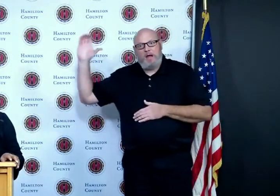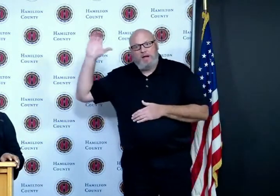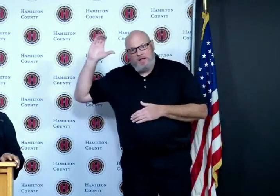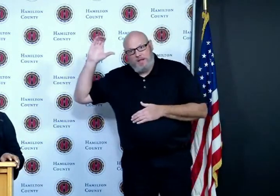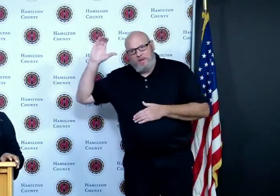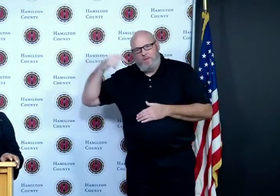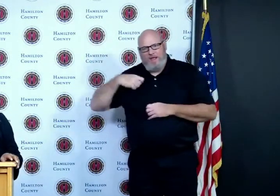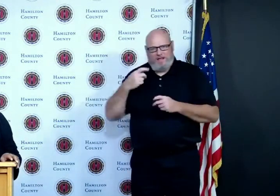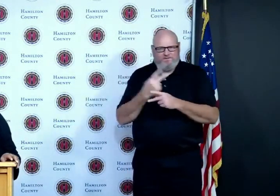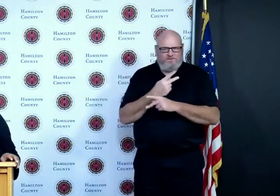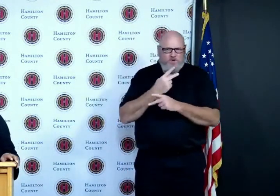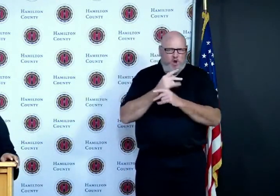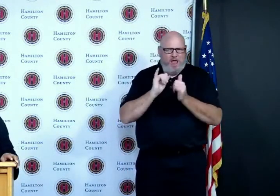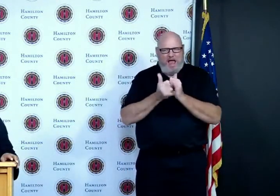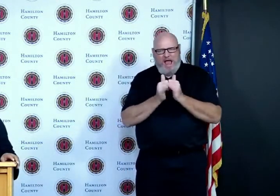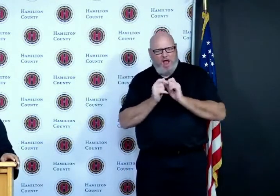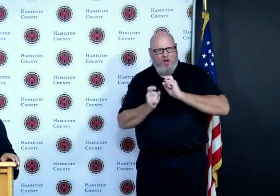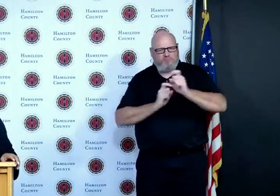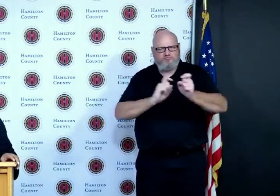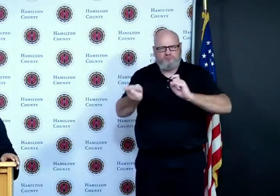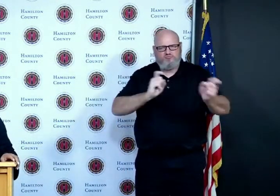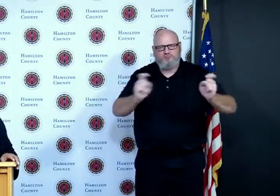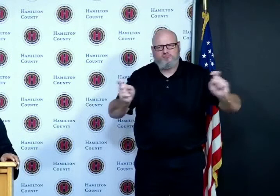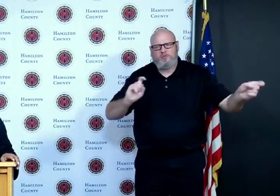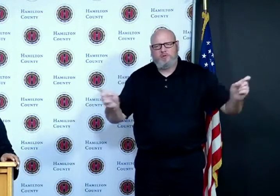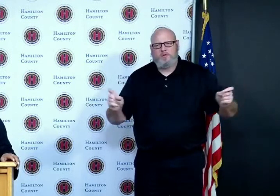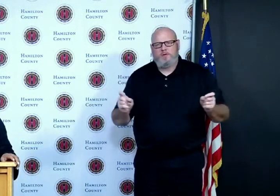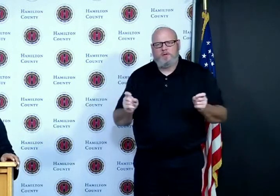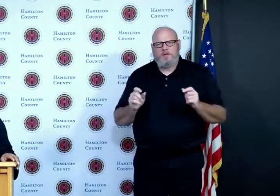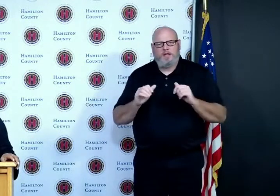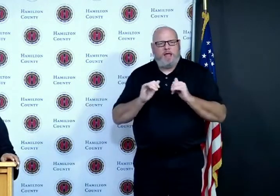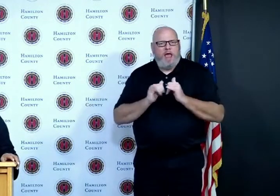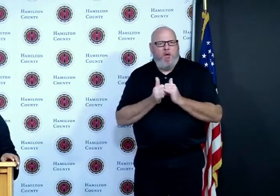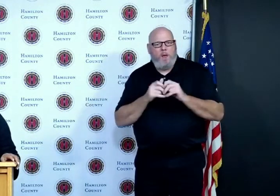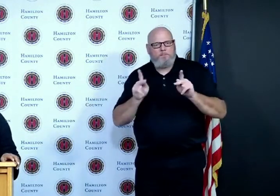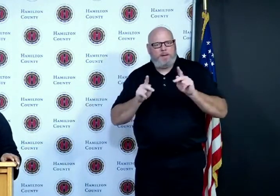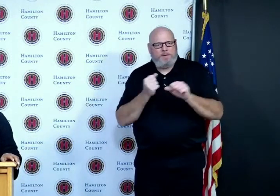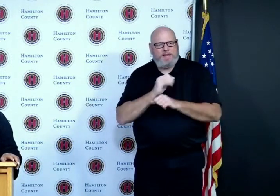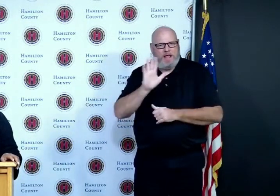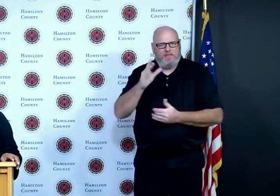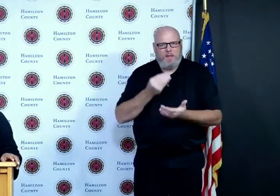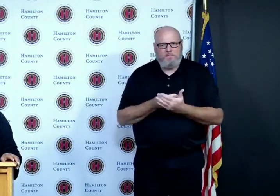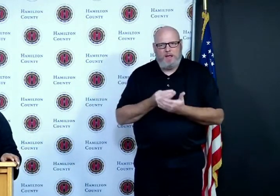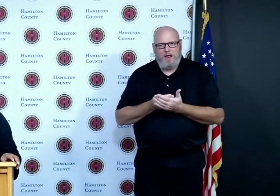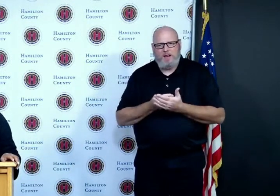get more people through the pipeline and release the bottleneck that is happening currently we